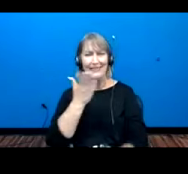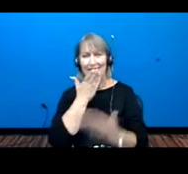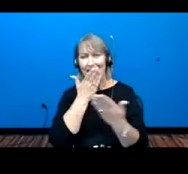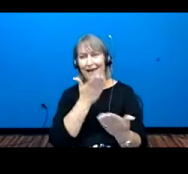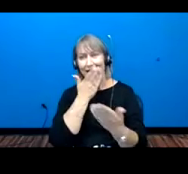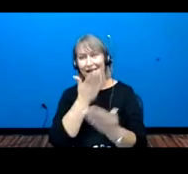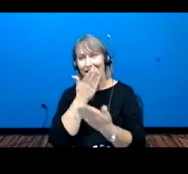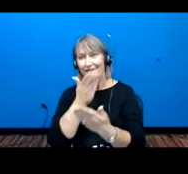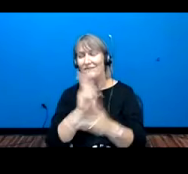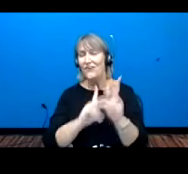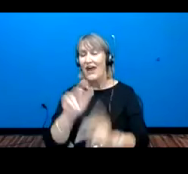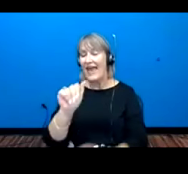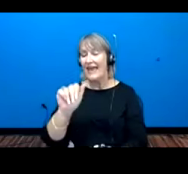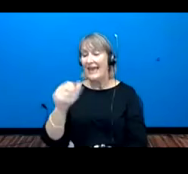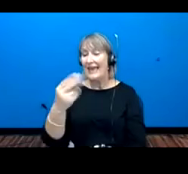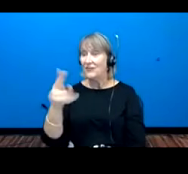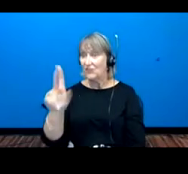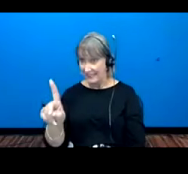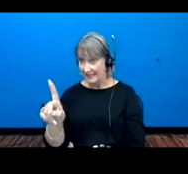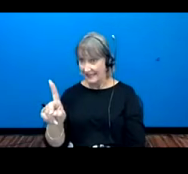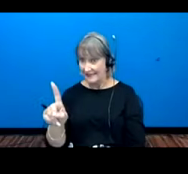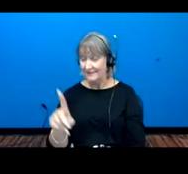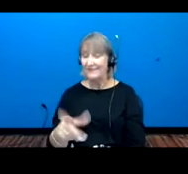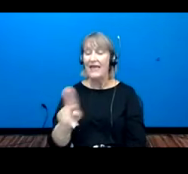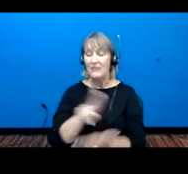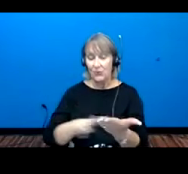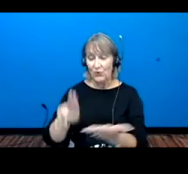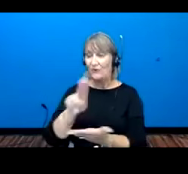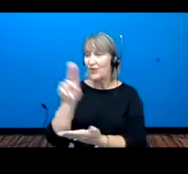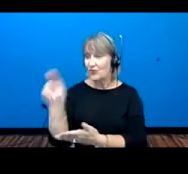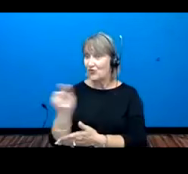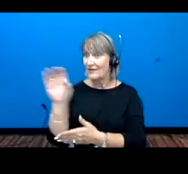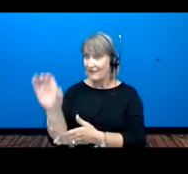for AAHD and the University of North Carolina Literacy